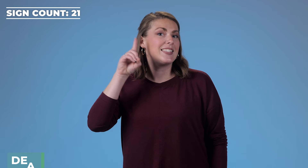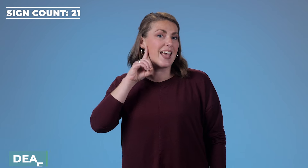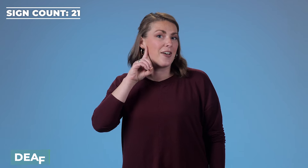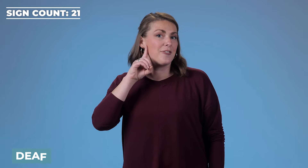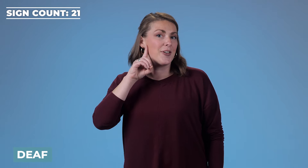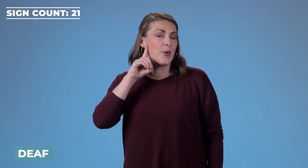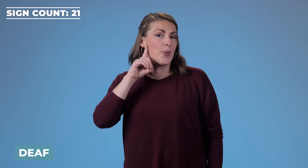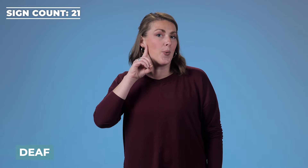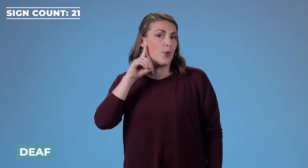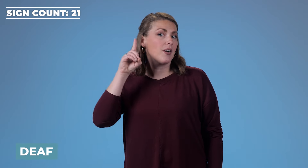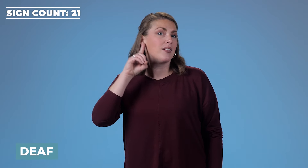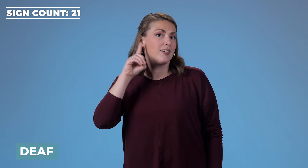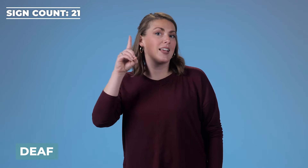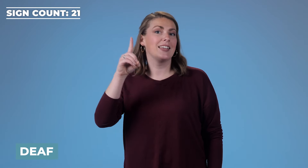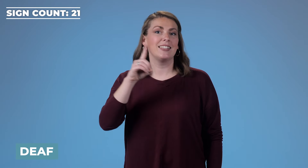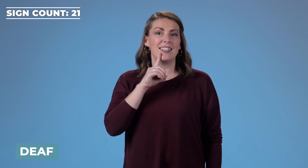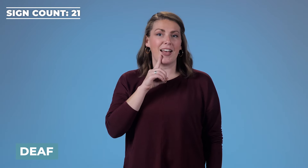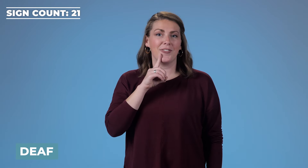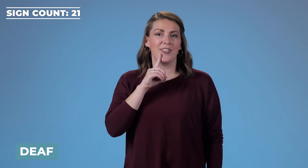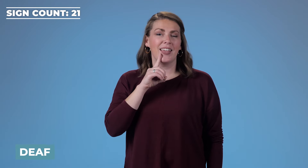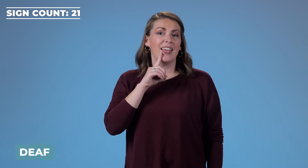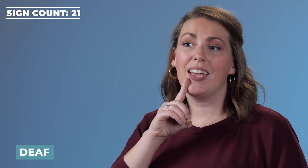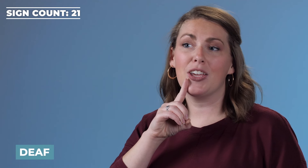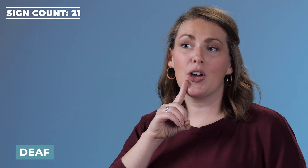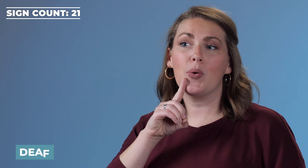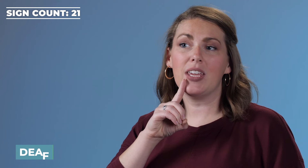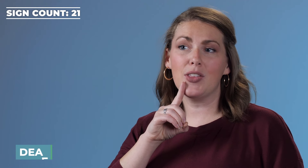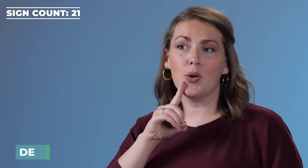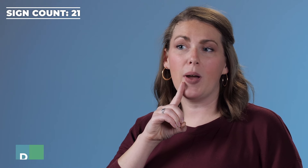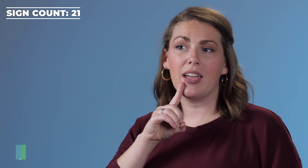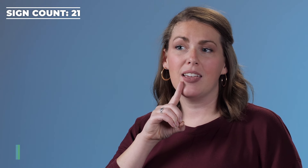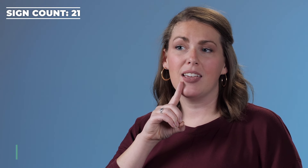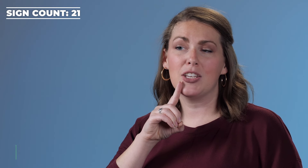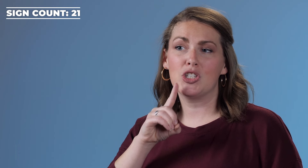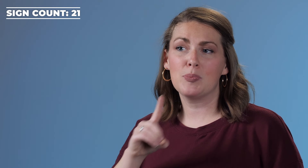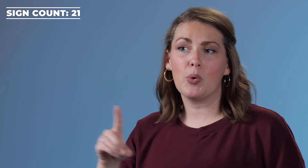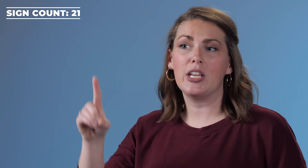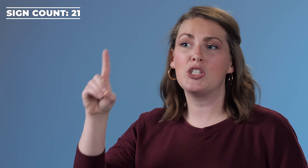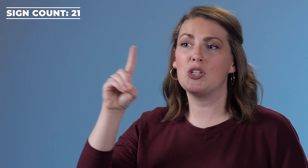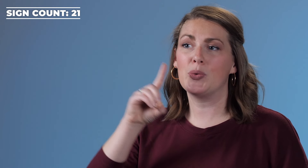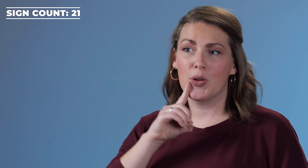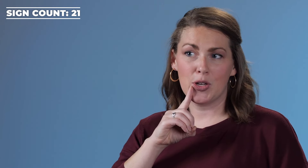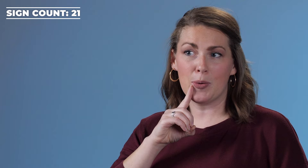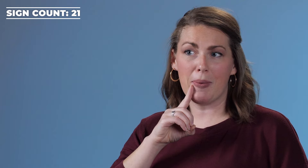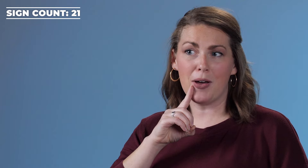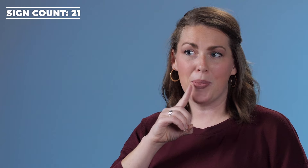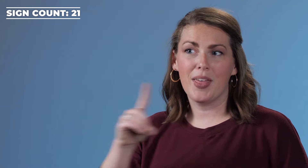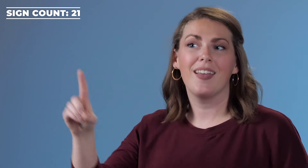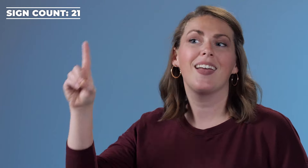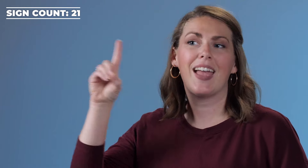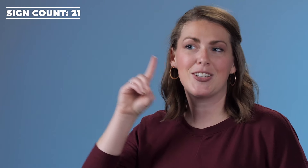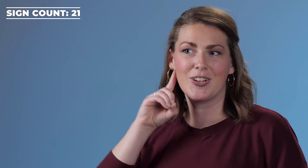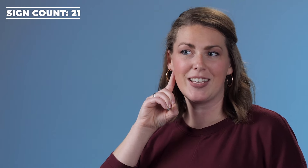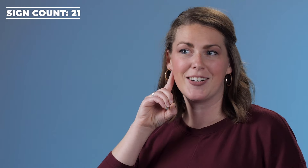Deaf or deaf? It can go either way. It's just pointing to your mouth and your ear.